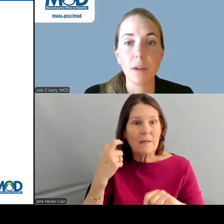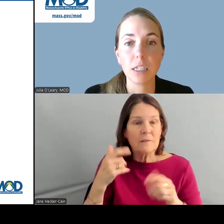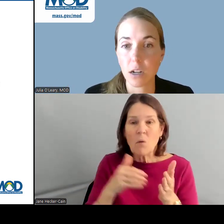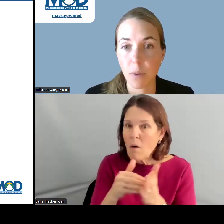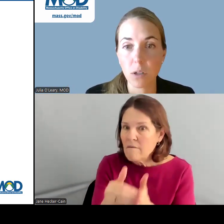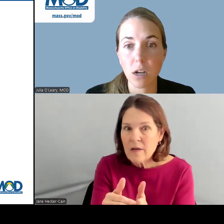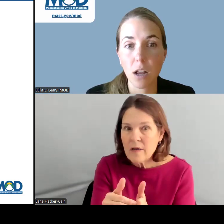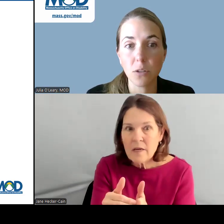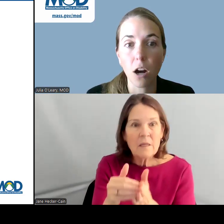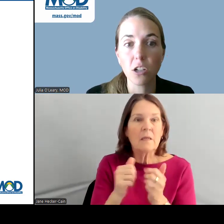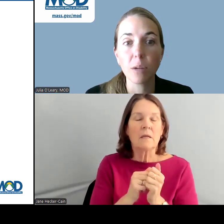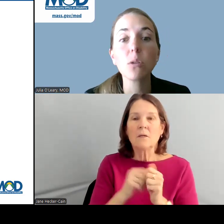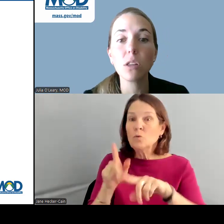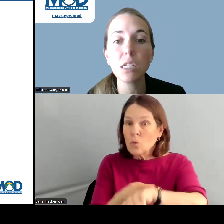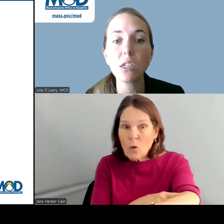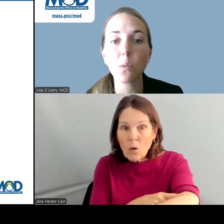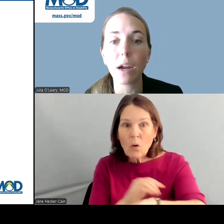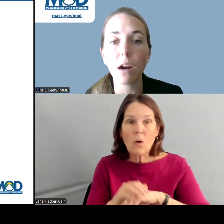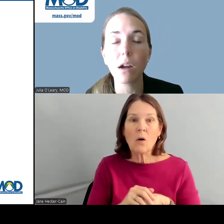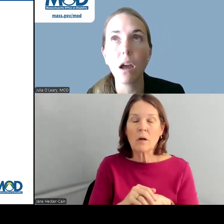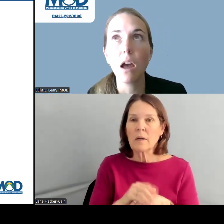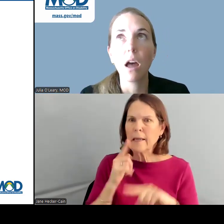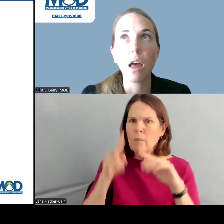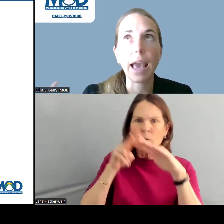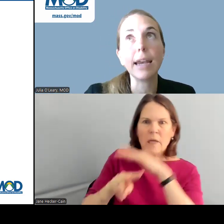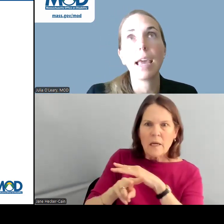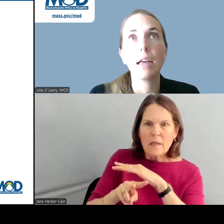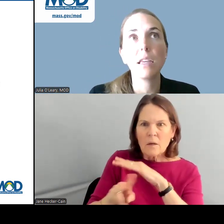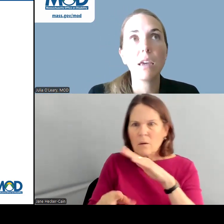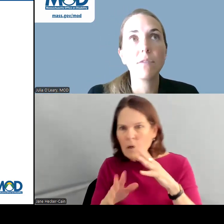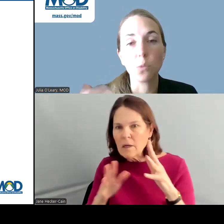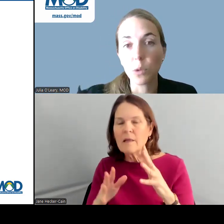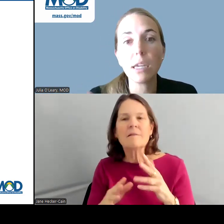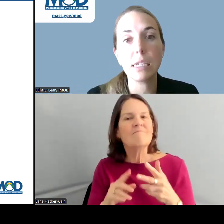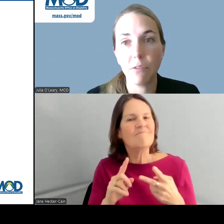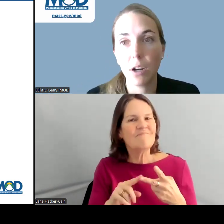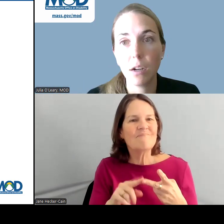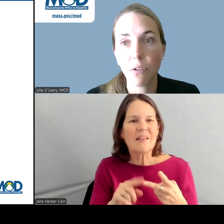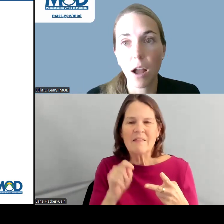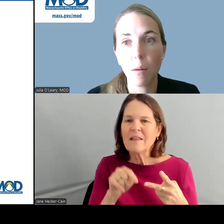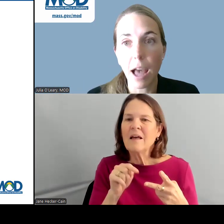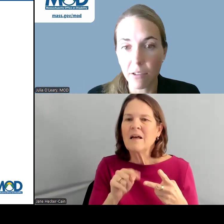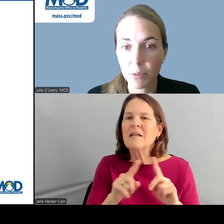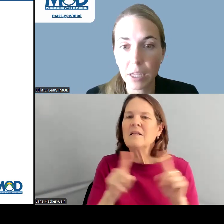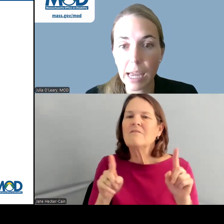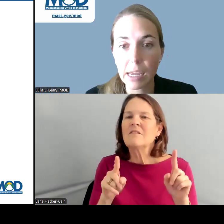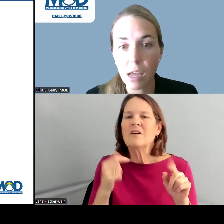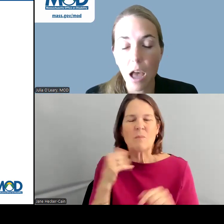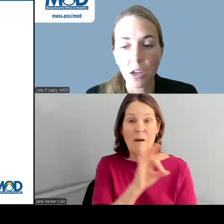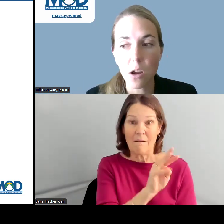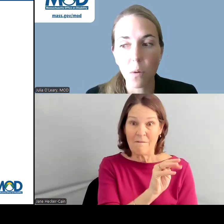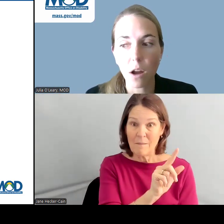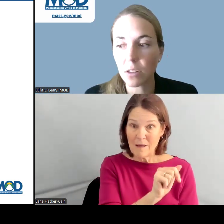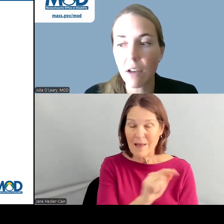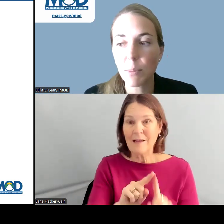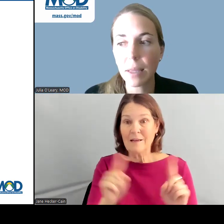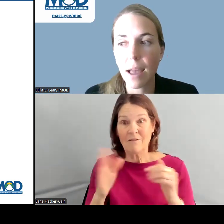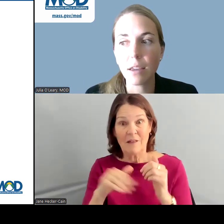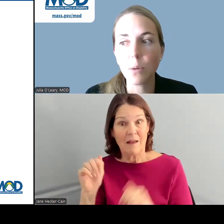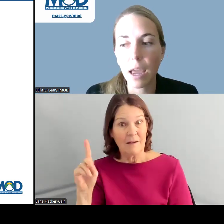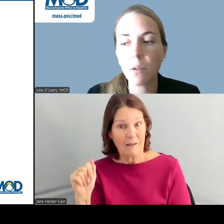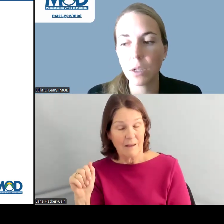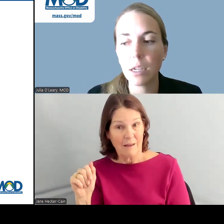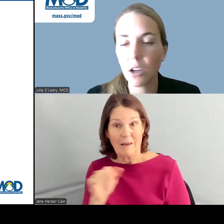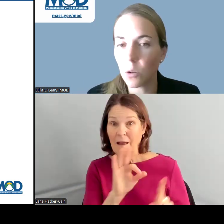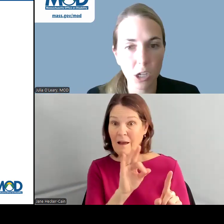Sometimes the frequency, the length or unpredictability poses undue hardship. So this is where is ADA is really different from FMLA.